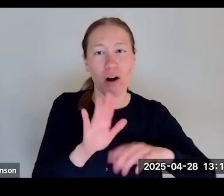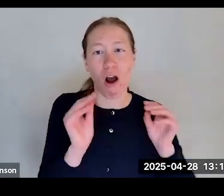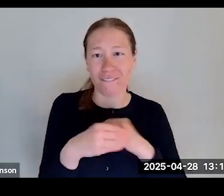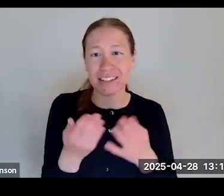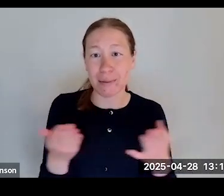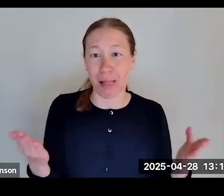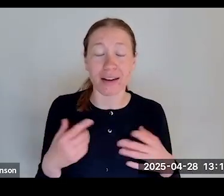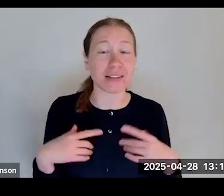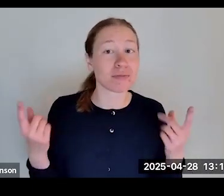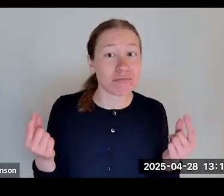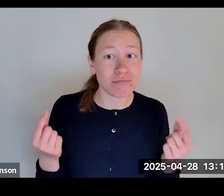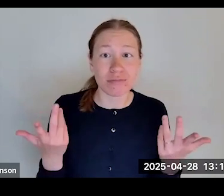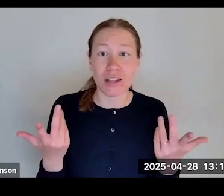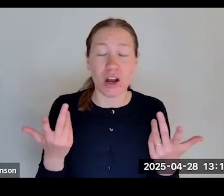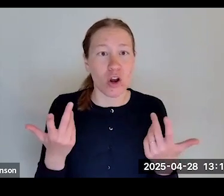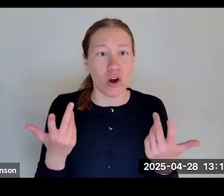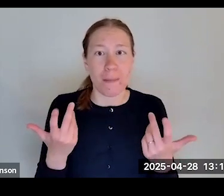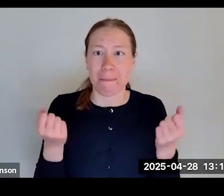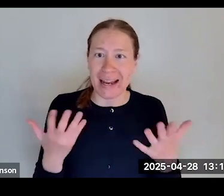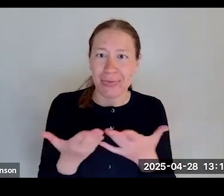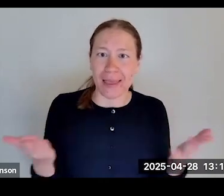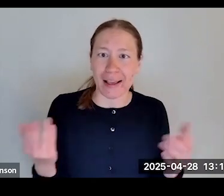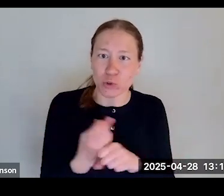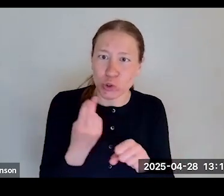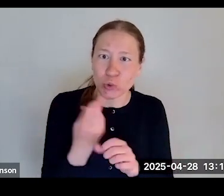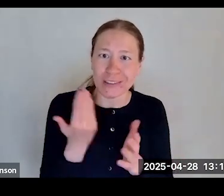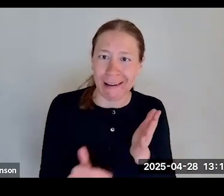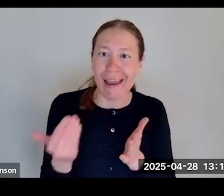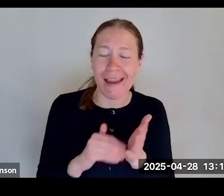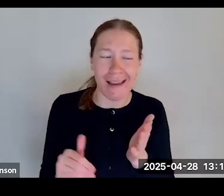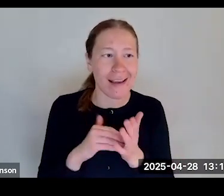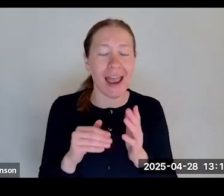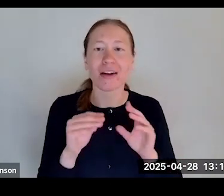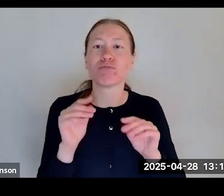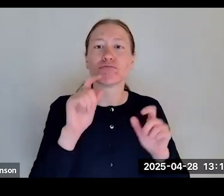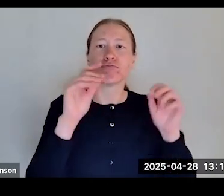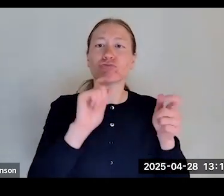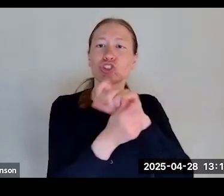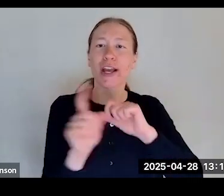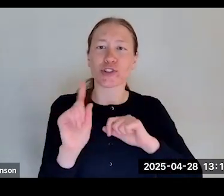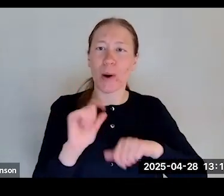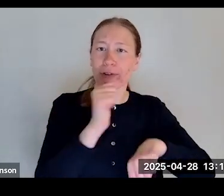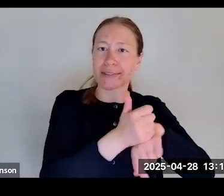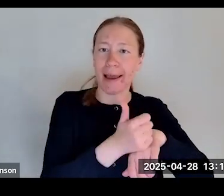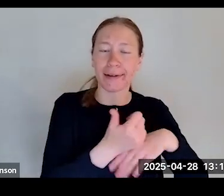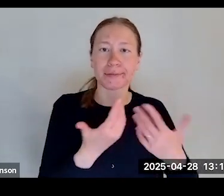to relocate those frequently used items so that they're at a chest or eye level height so that they can be easily obtained